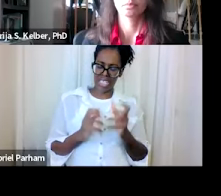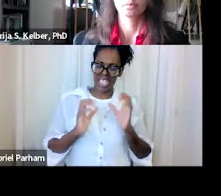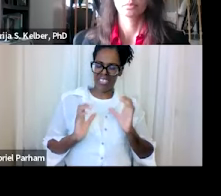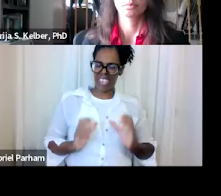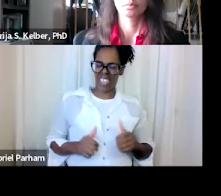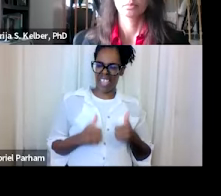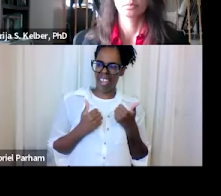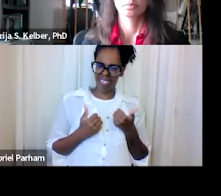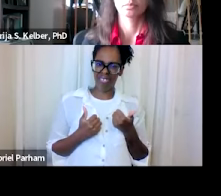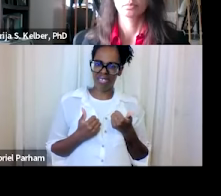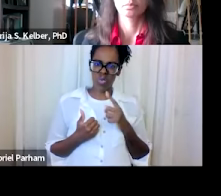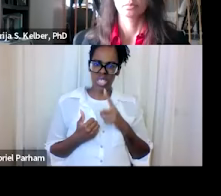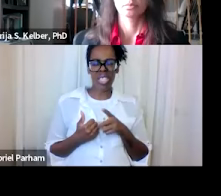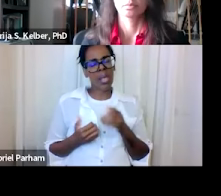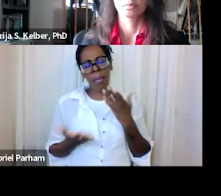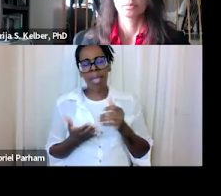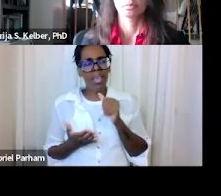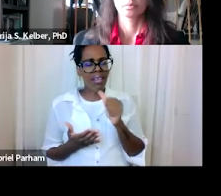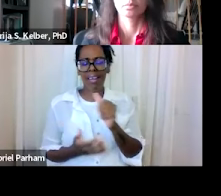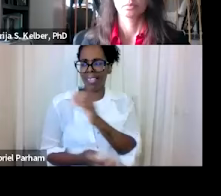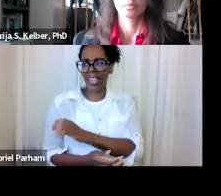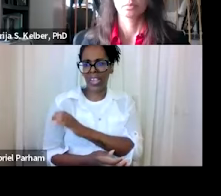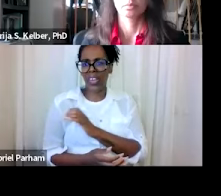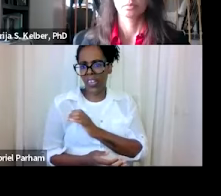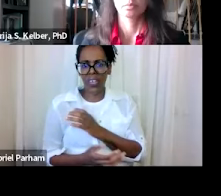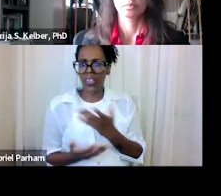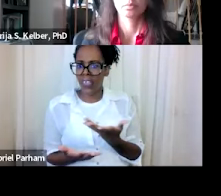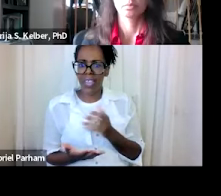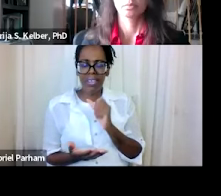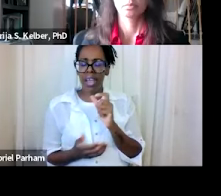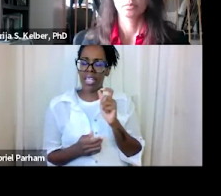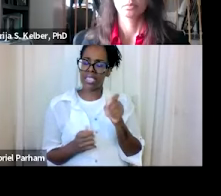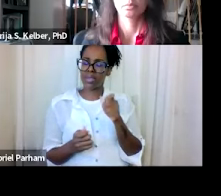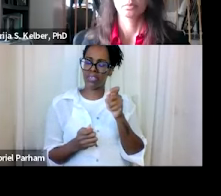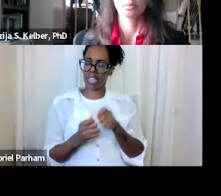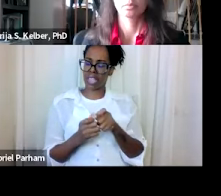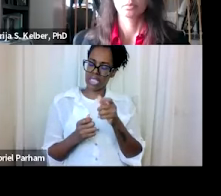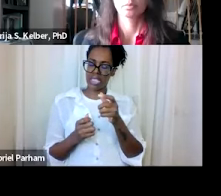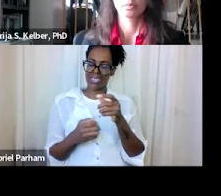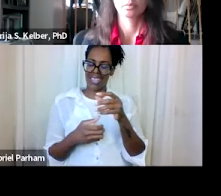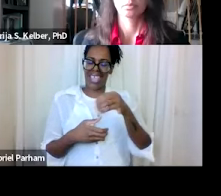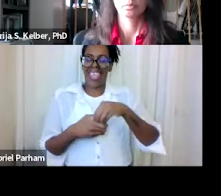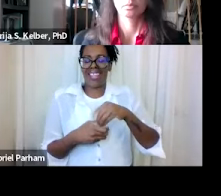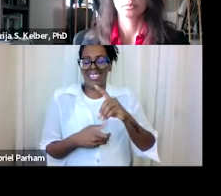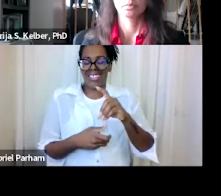or may not be clinical as far as clearly defined in the Diagnostic and Statistics Manual,